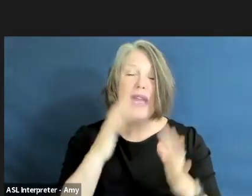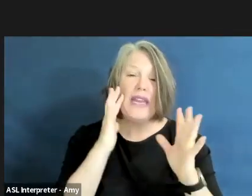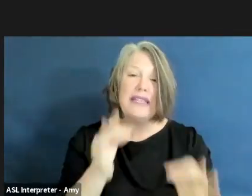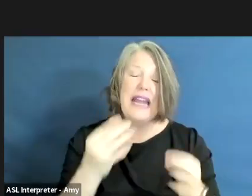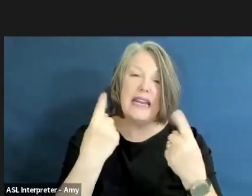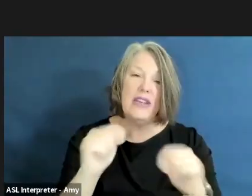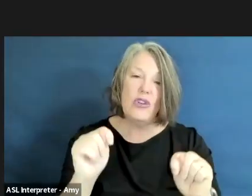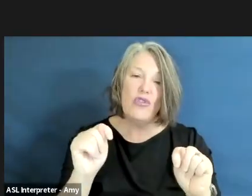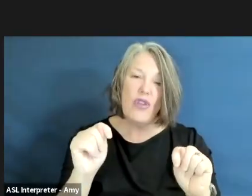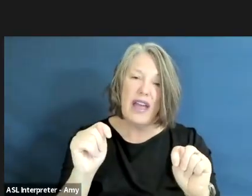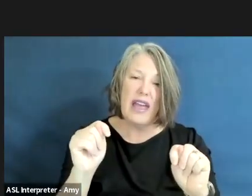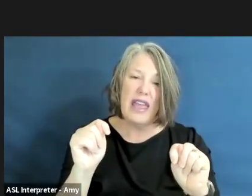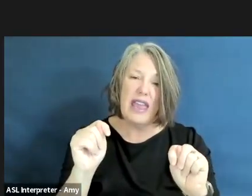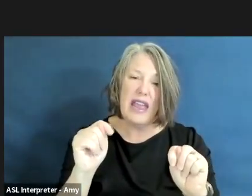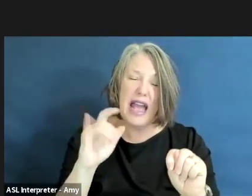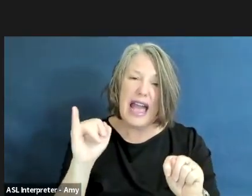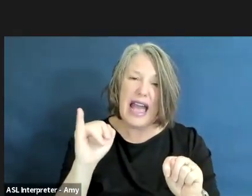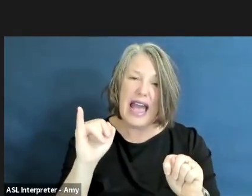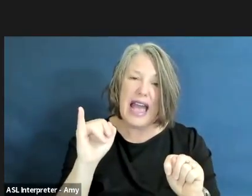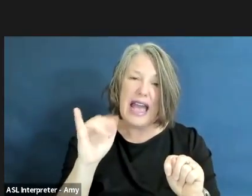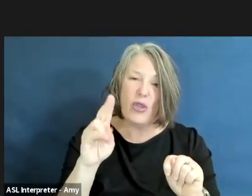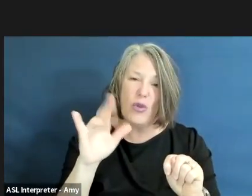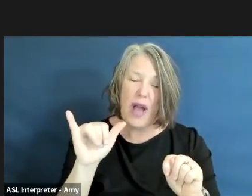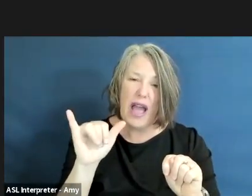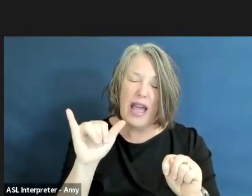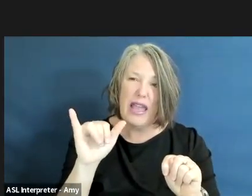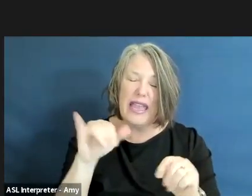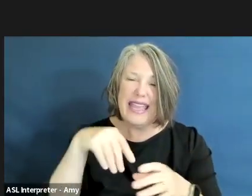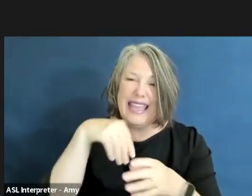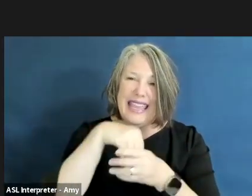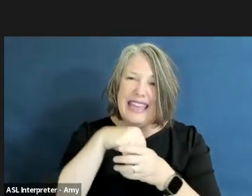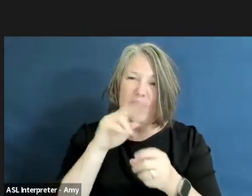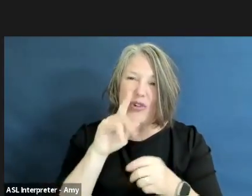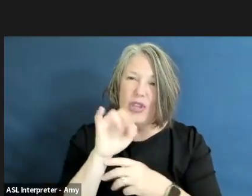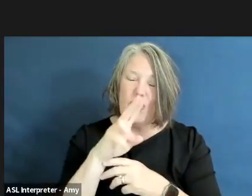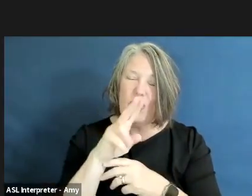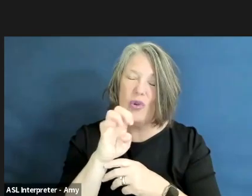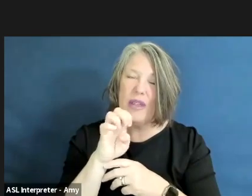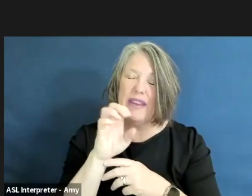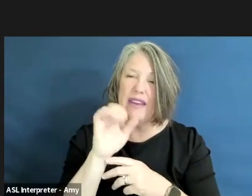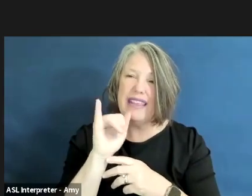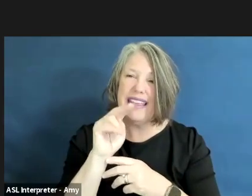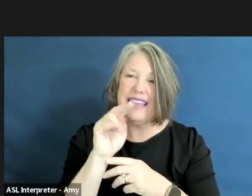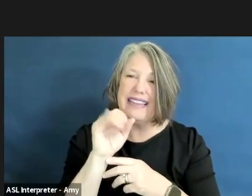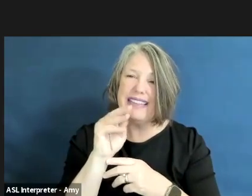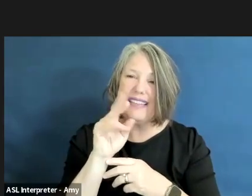IUI intrauterine insemination because